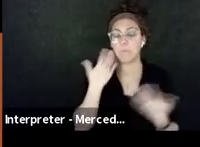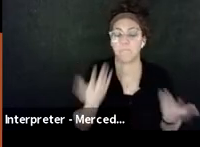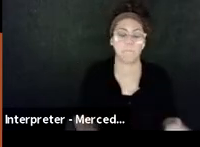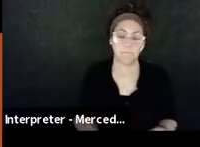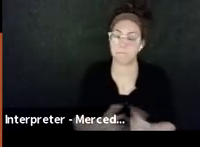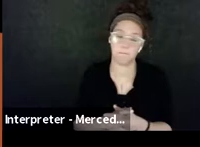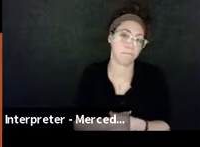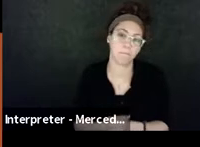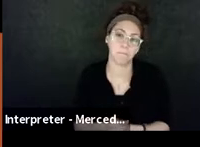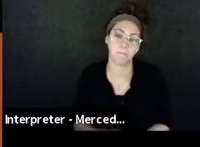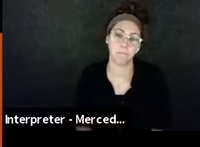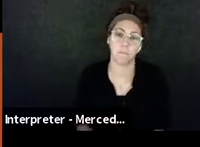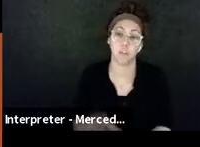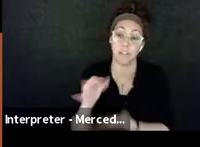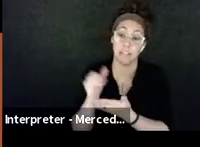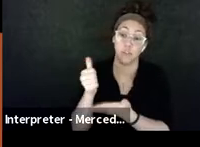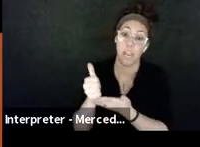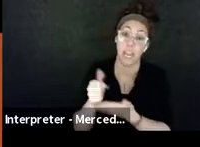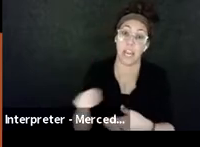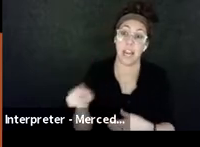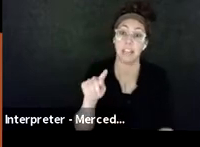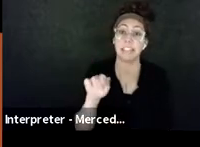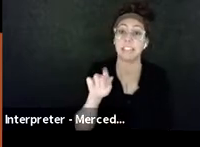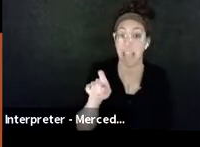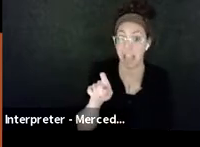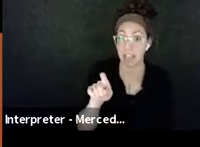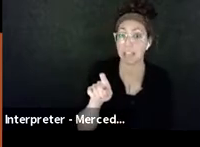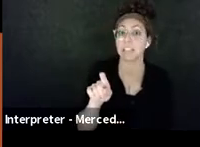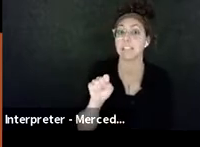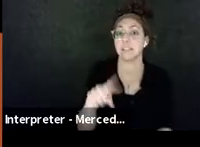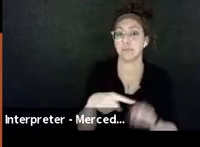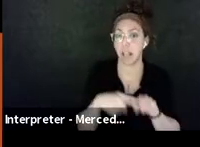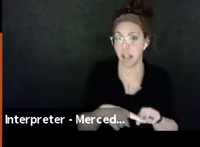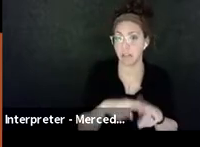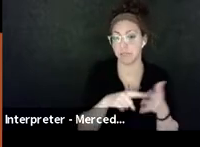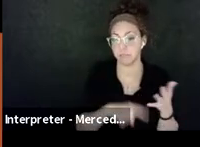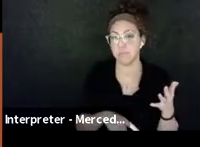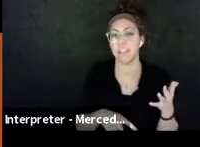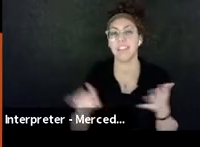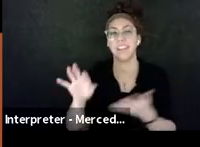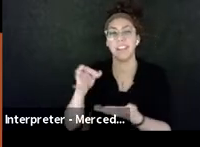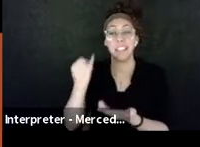Natalie Chavez: And so, you know, they're not filing taxes here financial aid already has their system of how they're dealing with those particular students